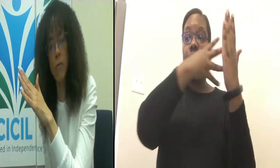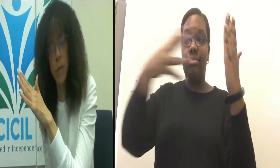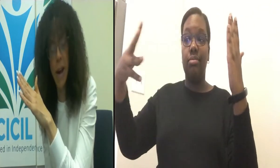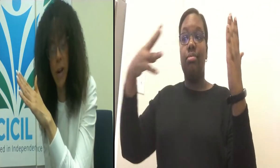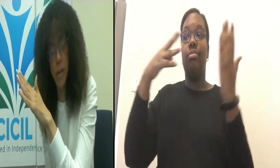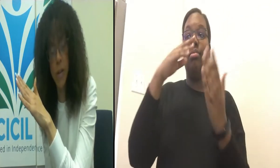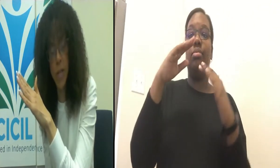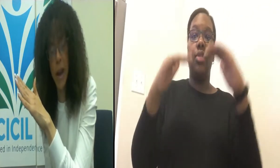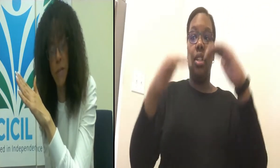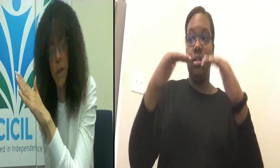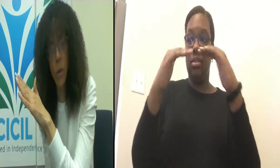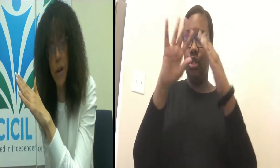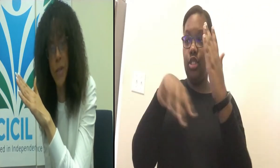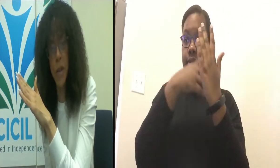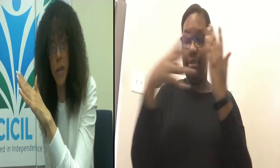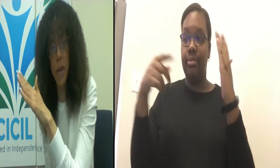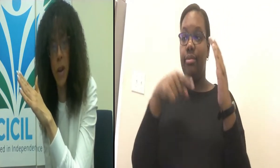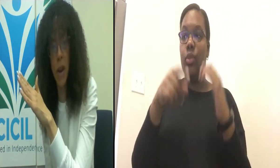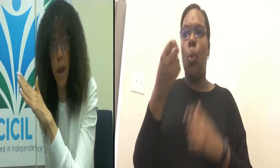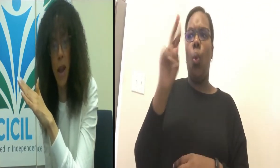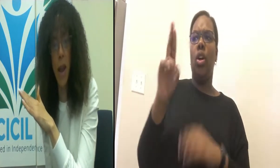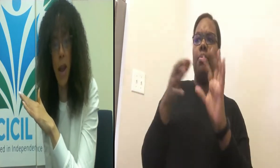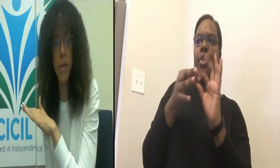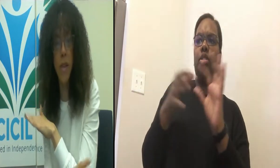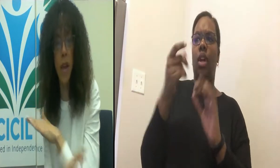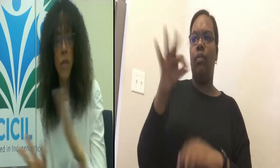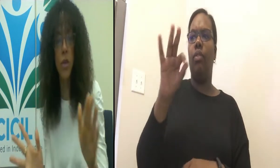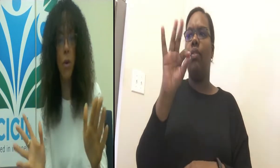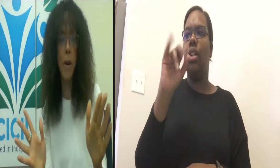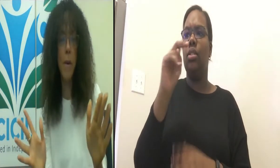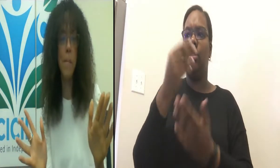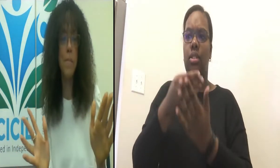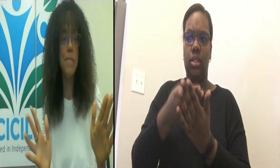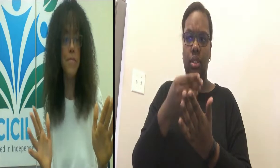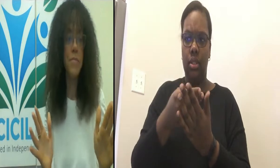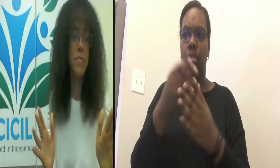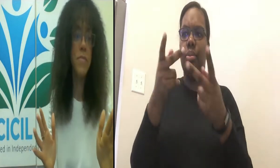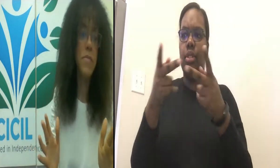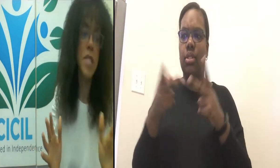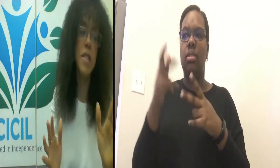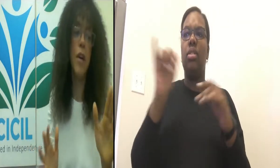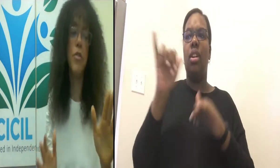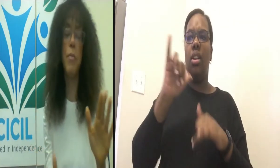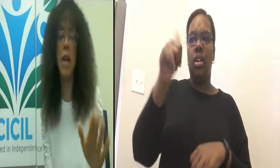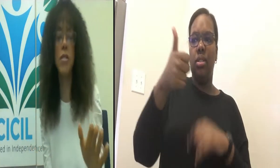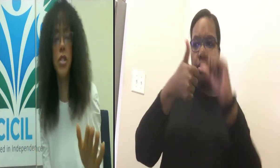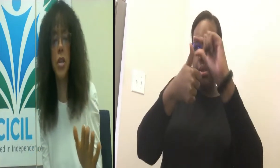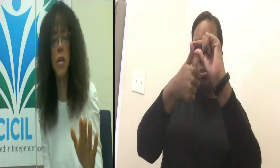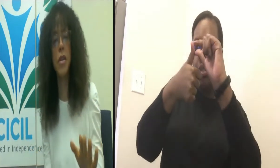that came in and money that went out or is owed outside of the organization and